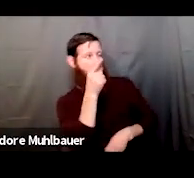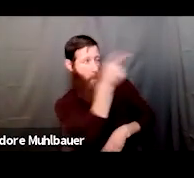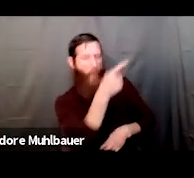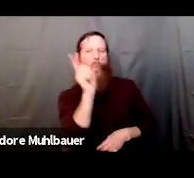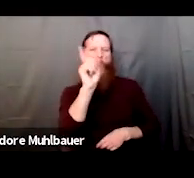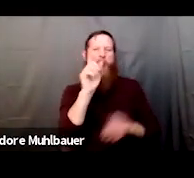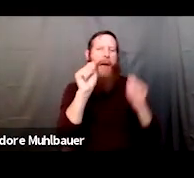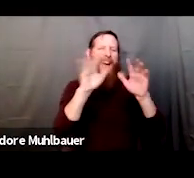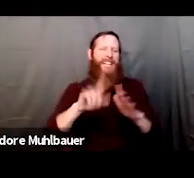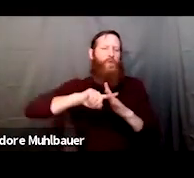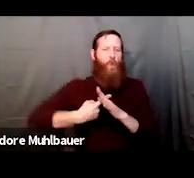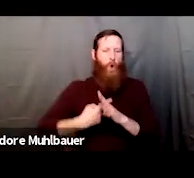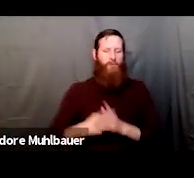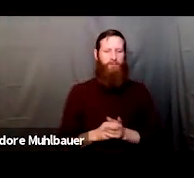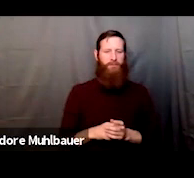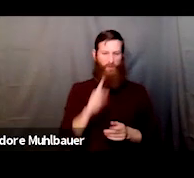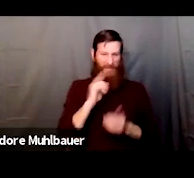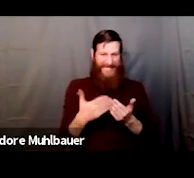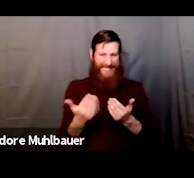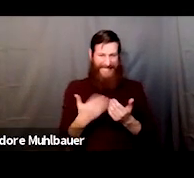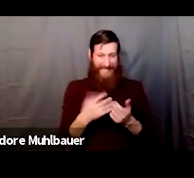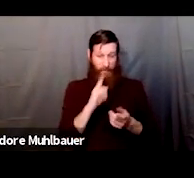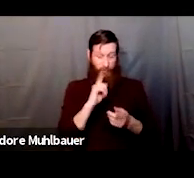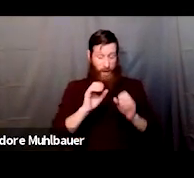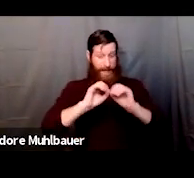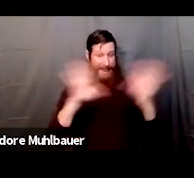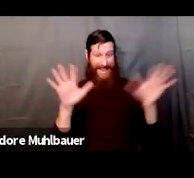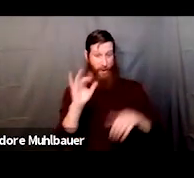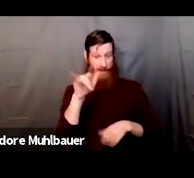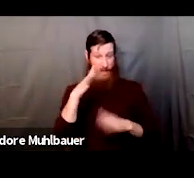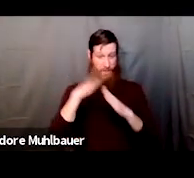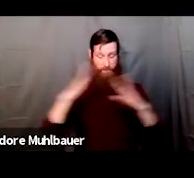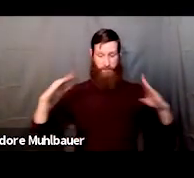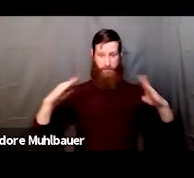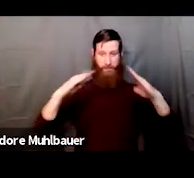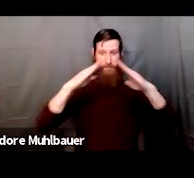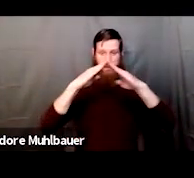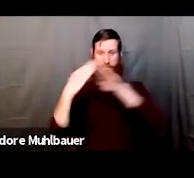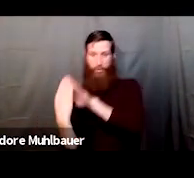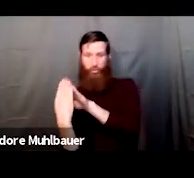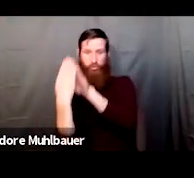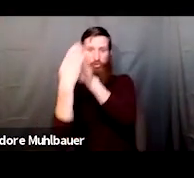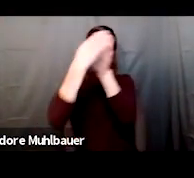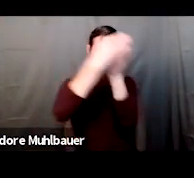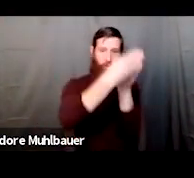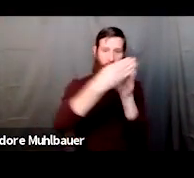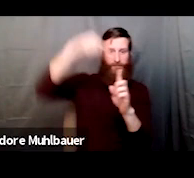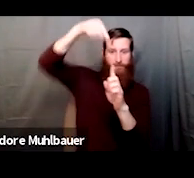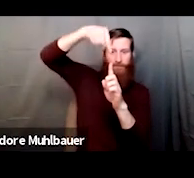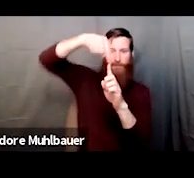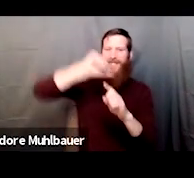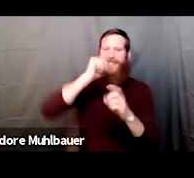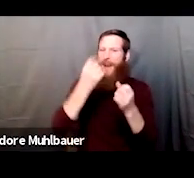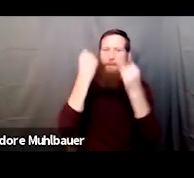And it is pretty easy to do. It is clear cut that up near that ridgeline, where there are not many trees and steep